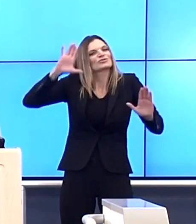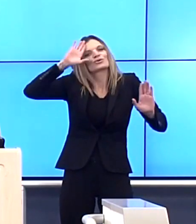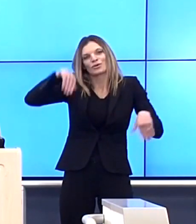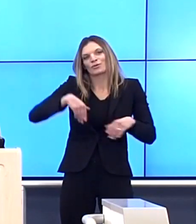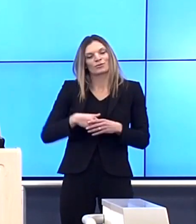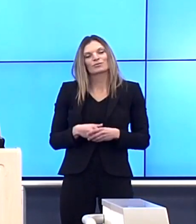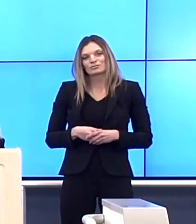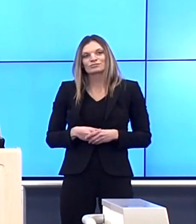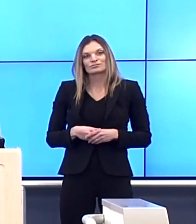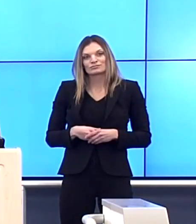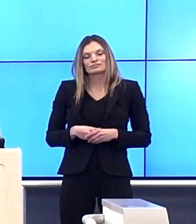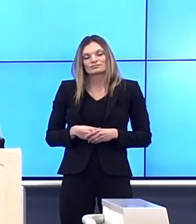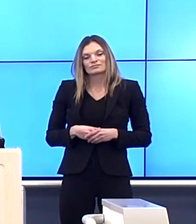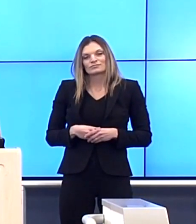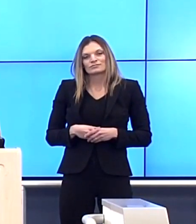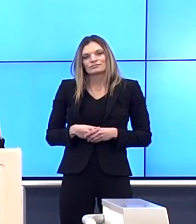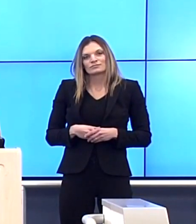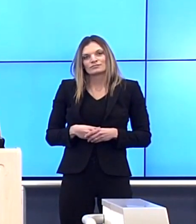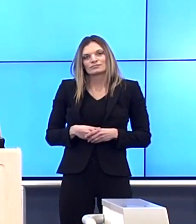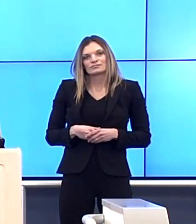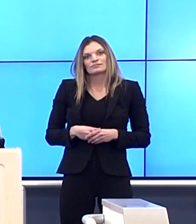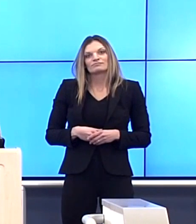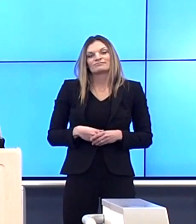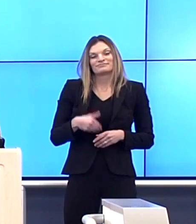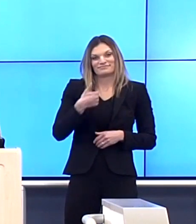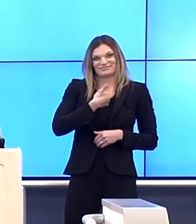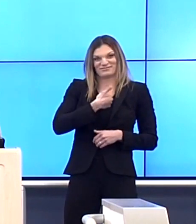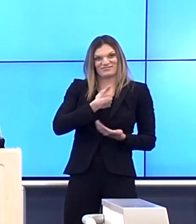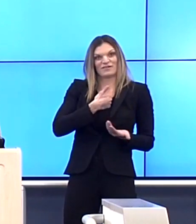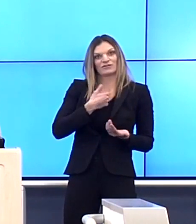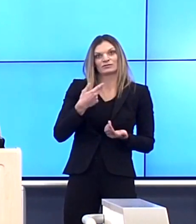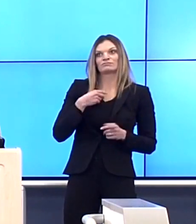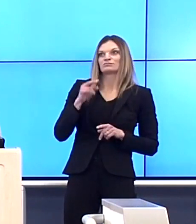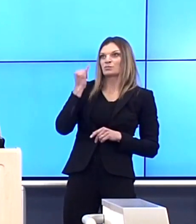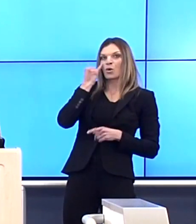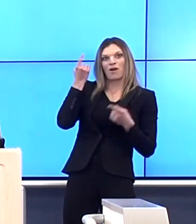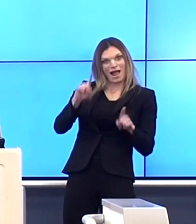OF THIS VIRUS. AND I KNOW NONE OF US, NONE OF AND I KNOW NONE OF US, NONE OF US, WANTS TO BE THE PERSON WHO